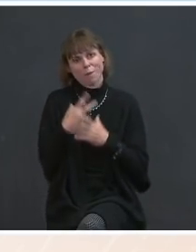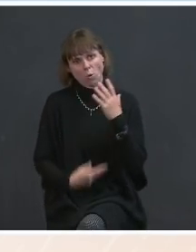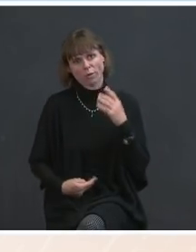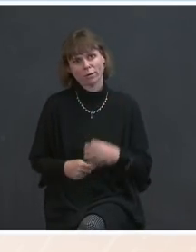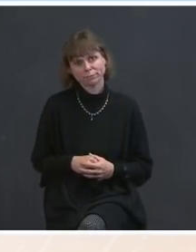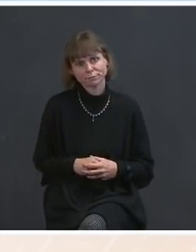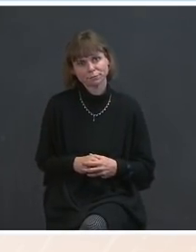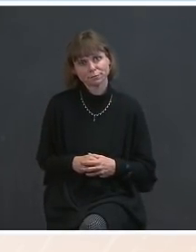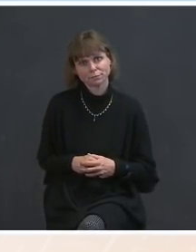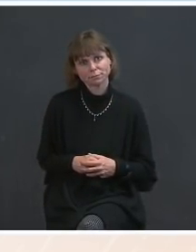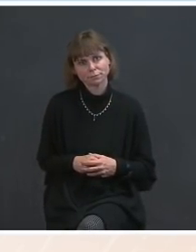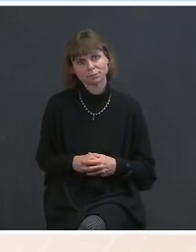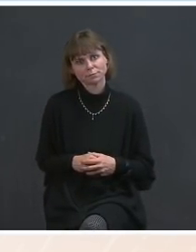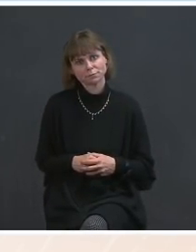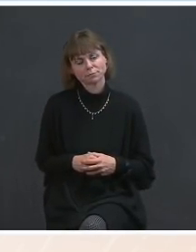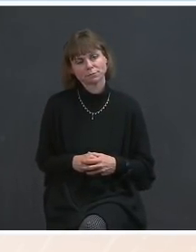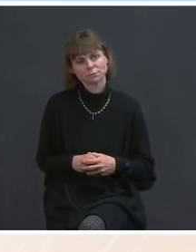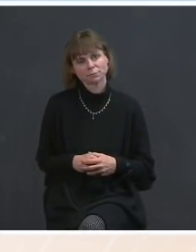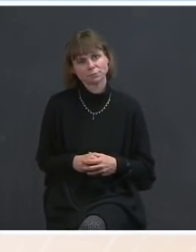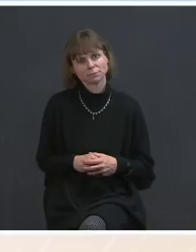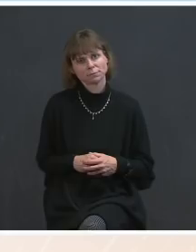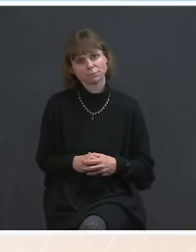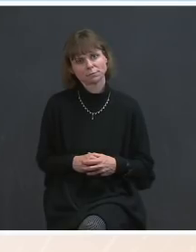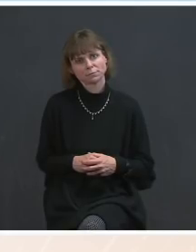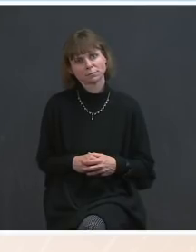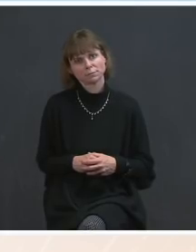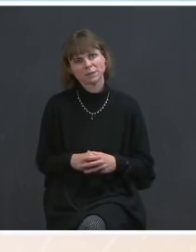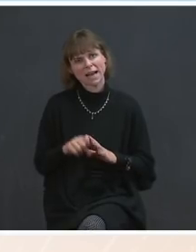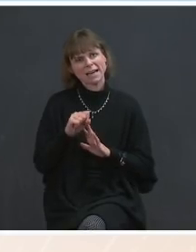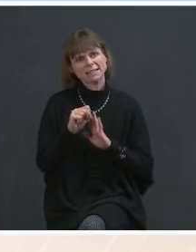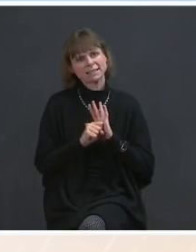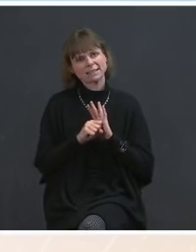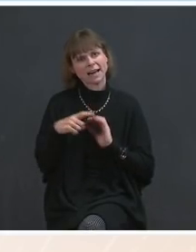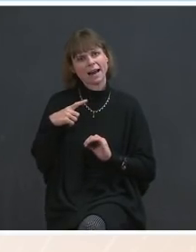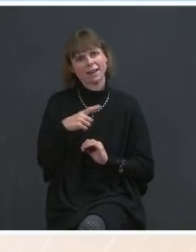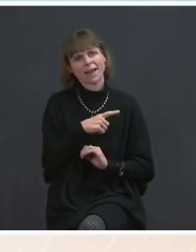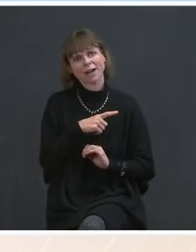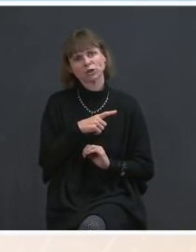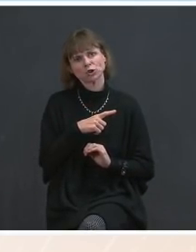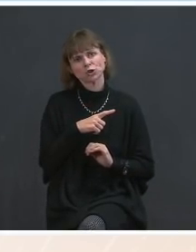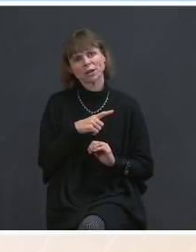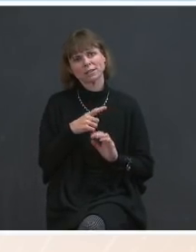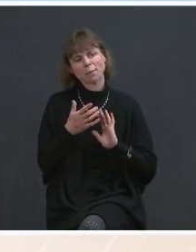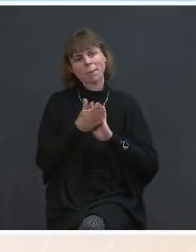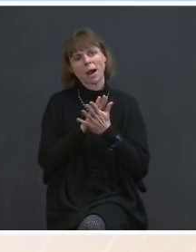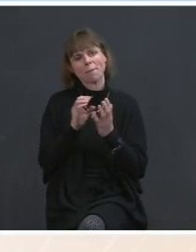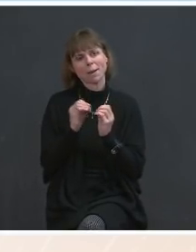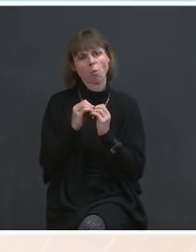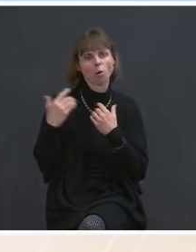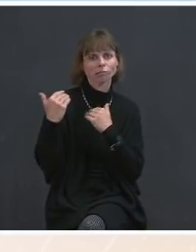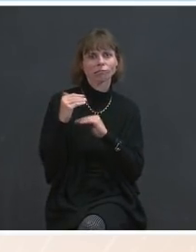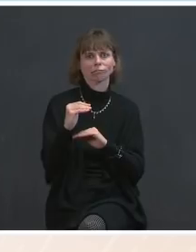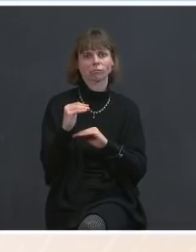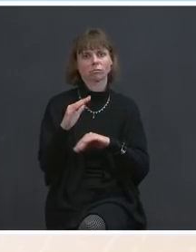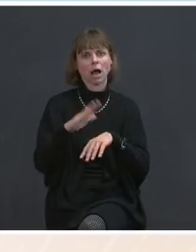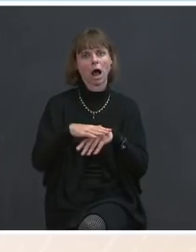Given what we're seeing at state legislatures, in terms of tightening voting restrictions, some groups are saying that the White House should consider